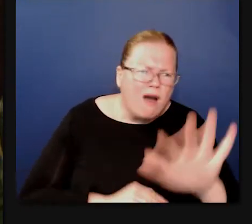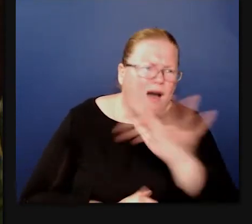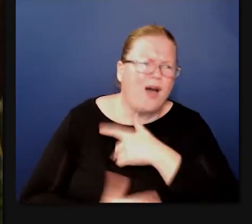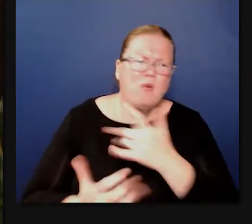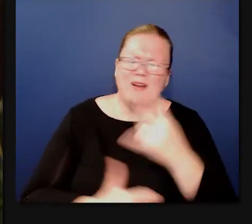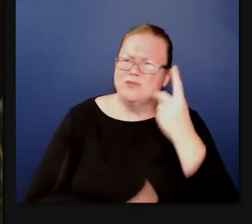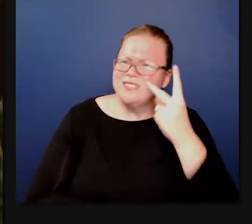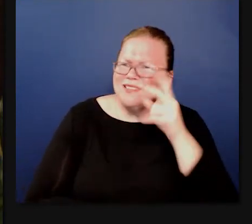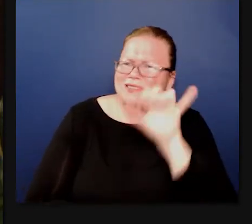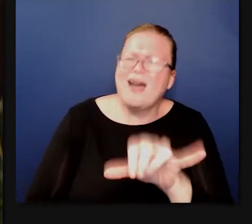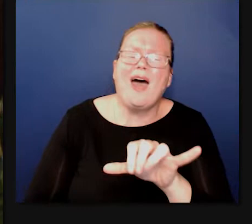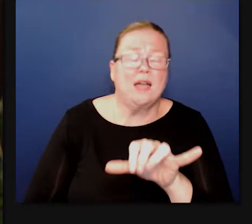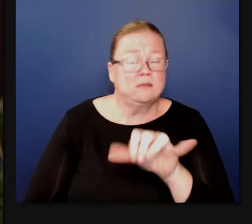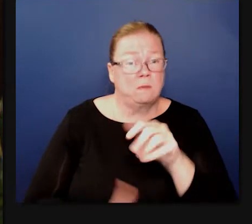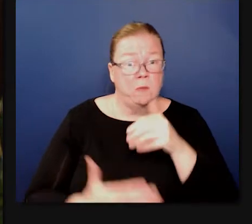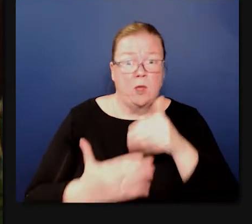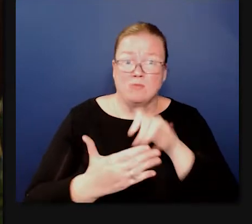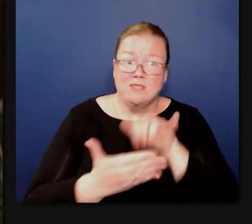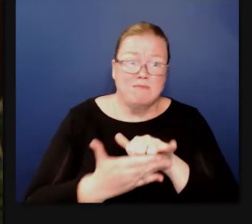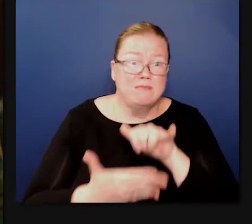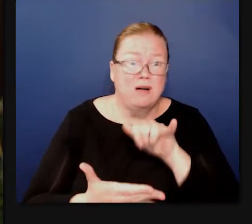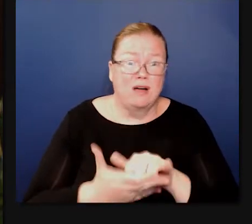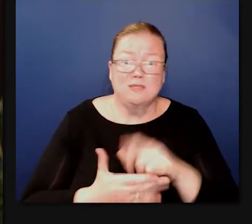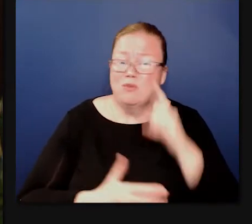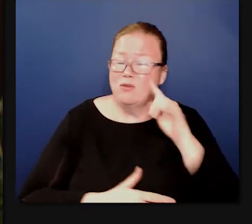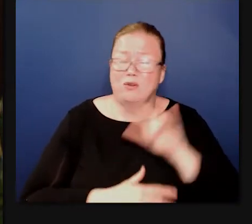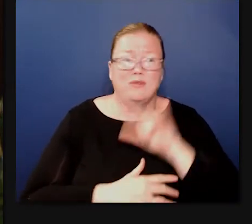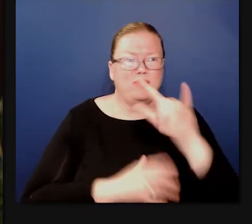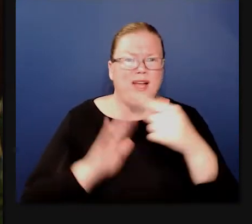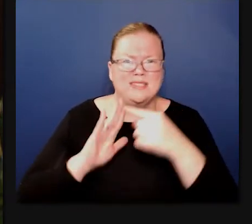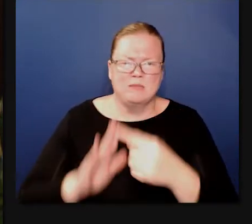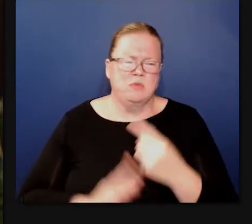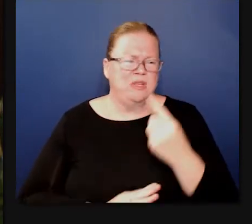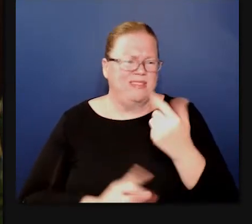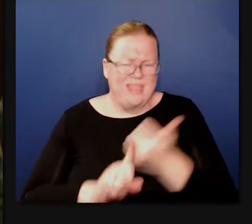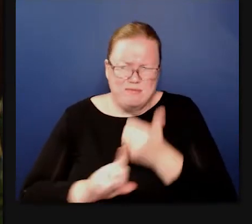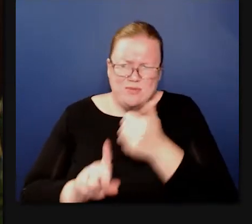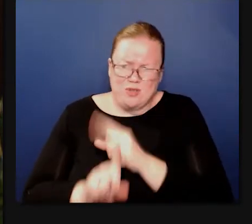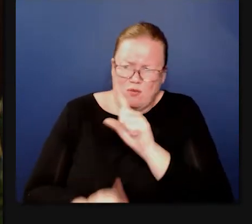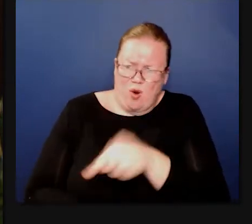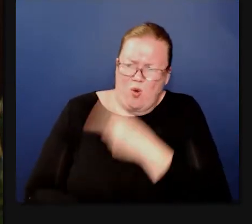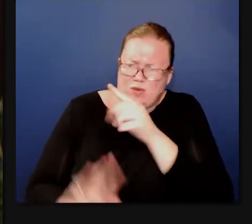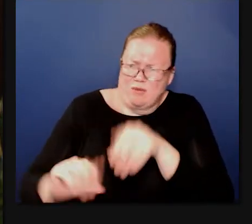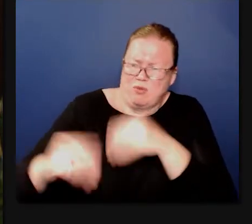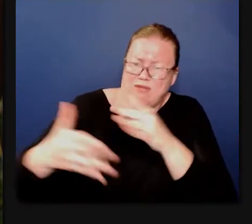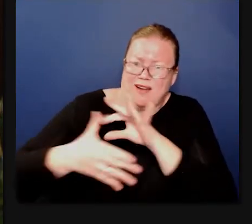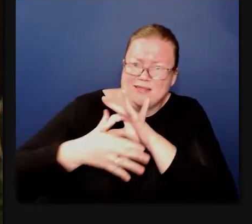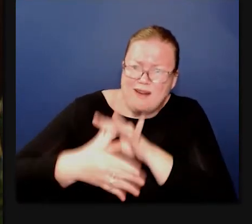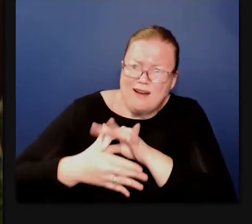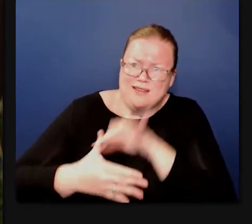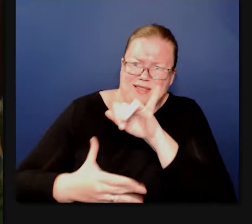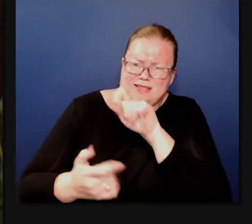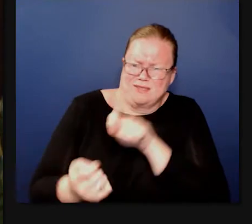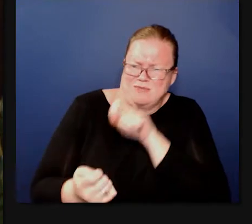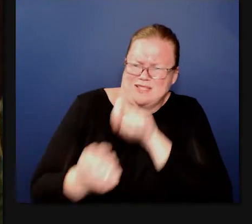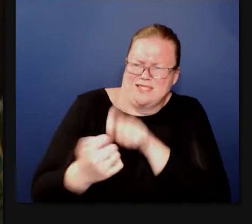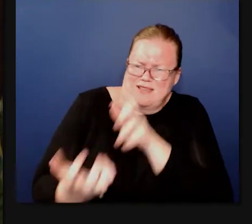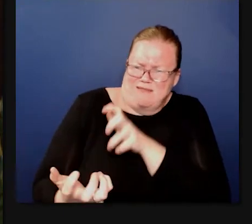And it's close to an impossible feat for Flight Sim to single handedly provide this content and the specificity